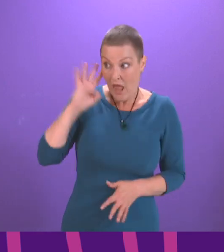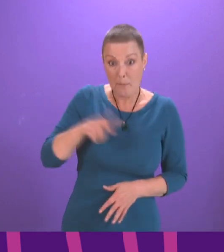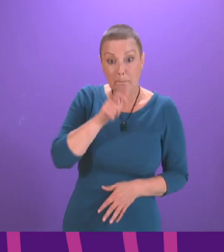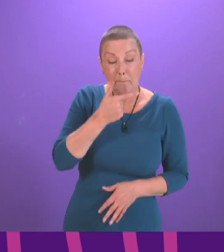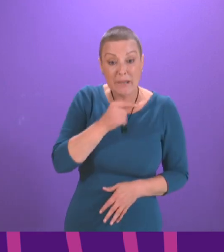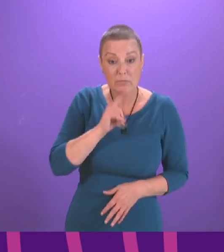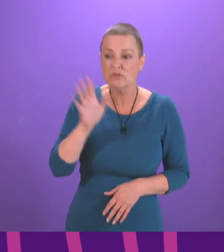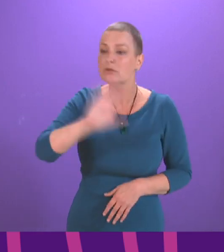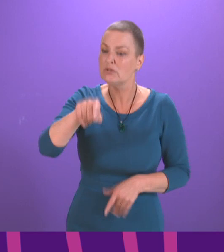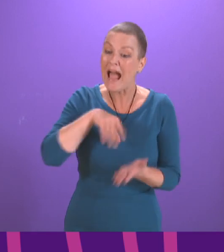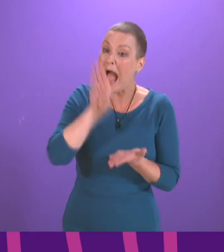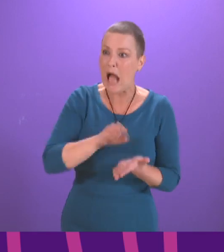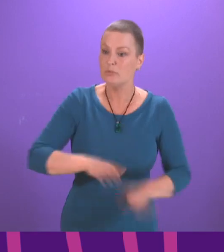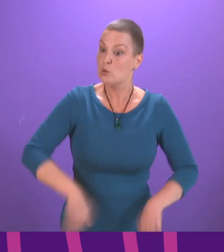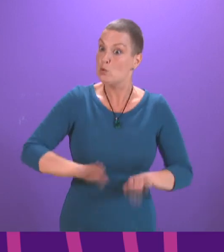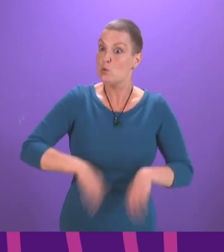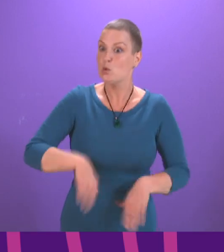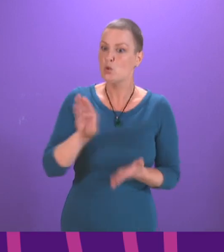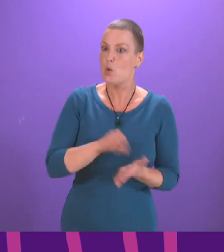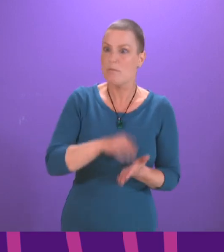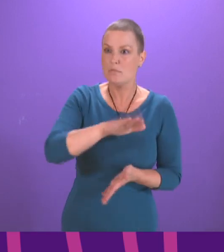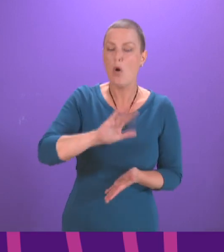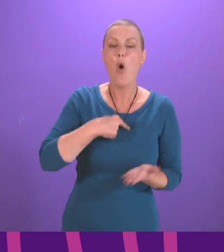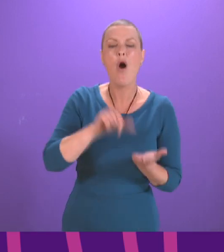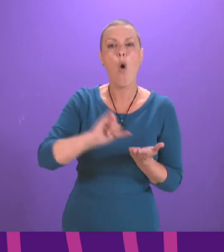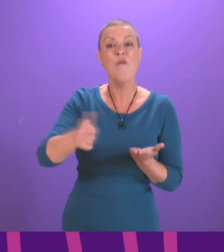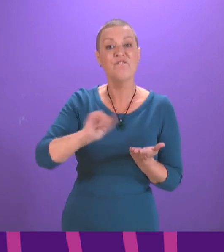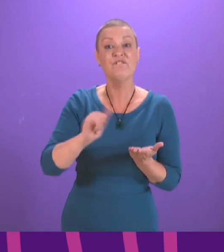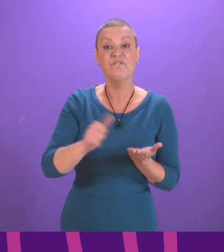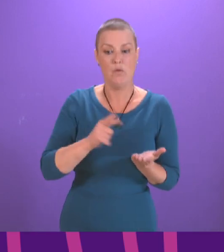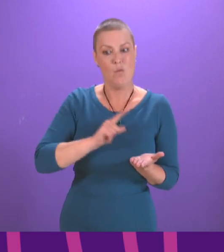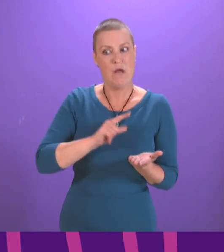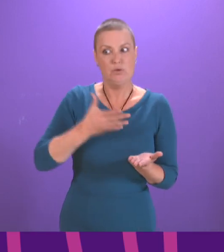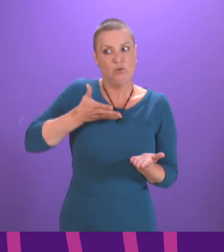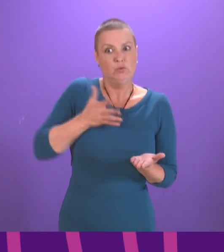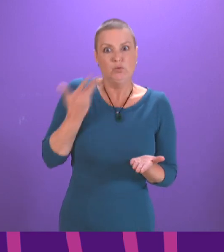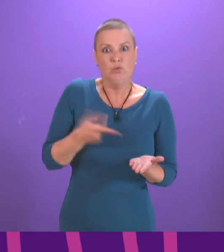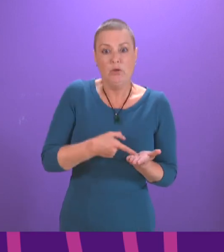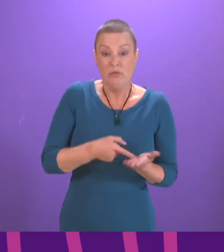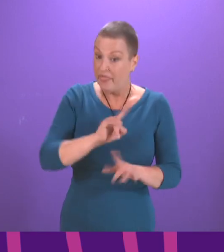install the Protect Scotland app or not keep their phone switched on, and that is not exceptional.